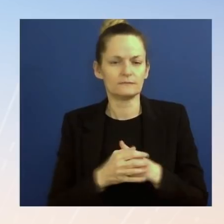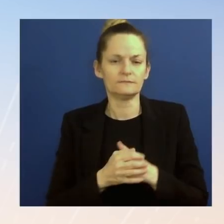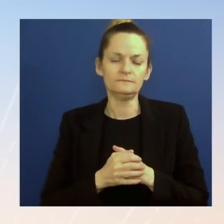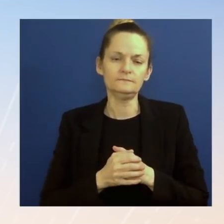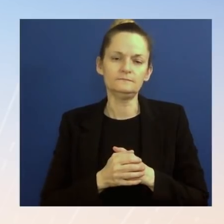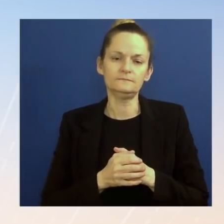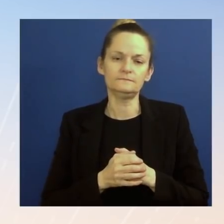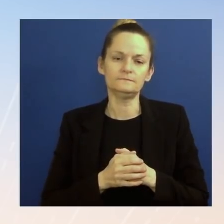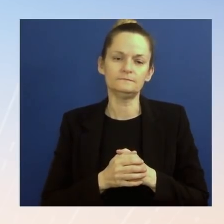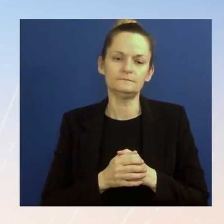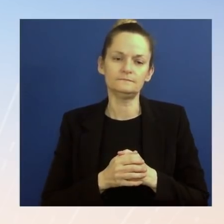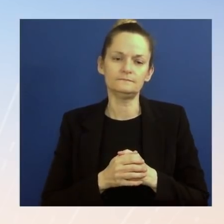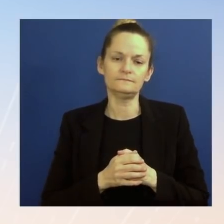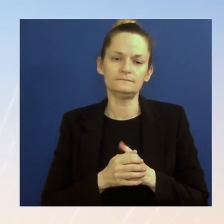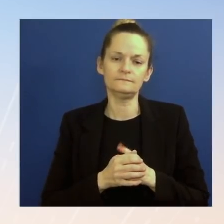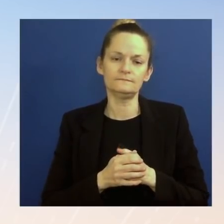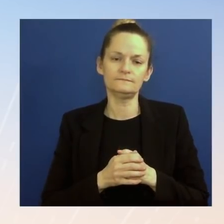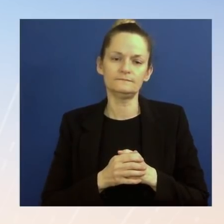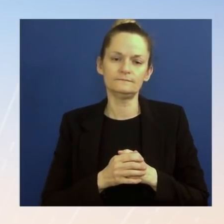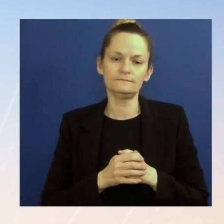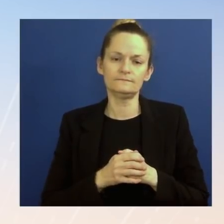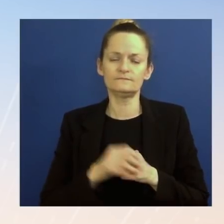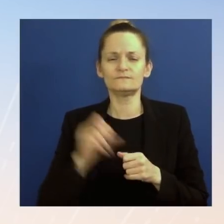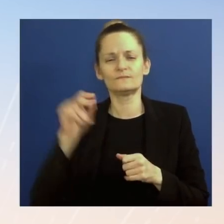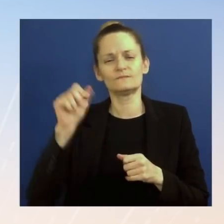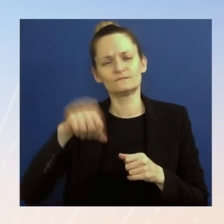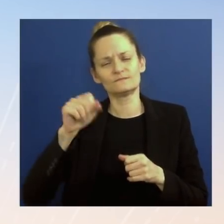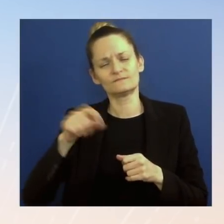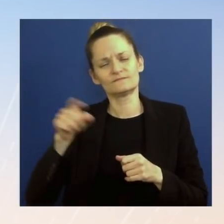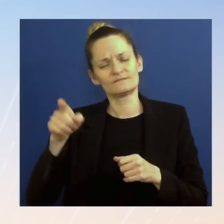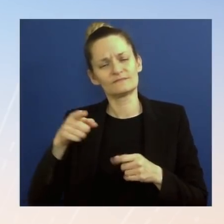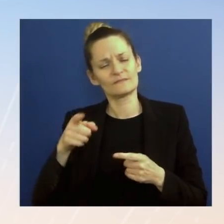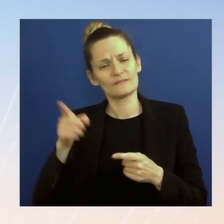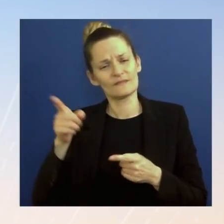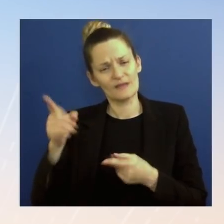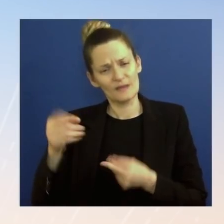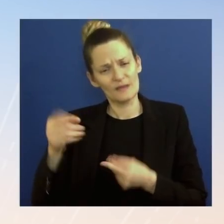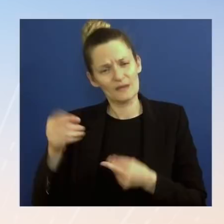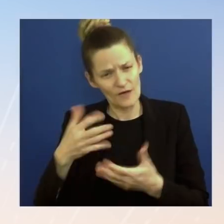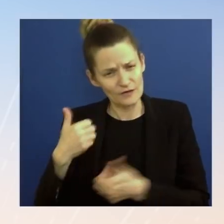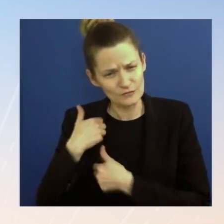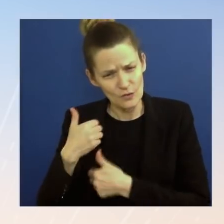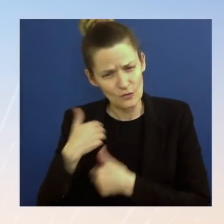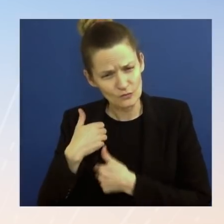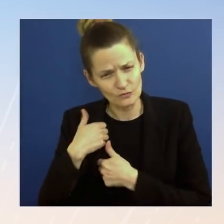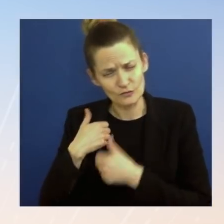or not providing the fighter jets -- Ms. Psaki: Yeah. The Press: -- that the President has been reluctant to do.